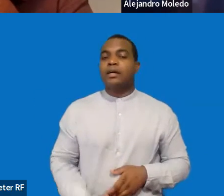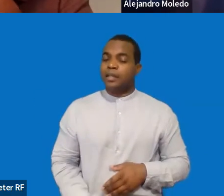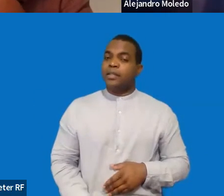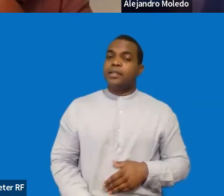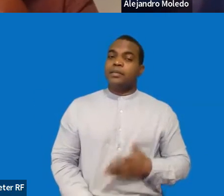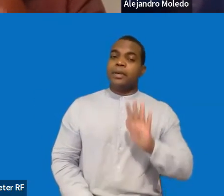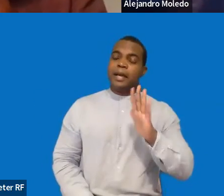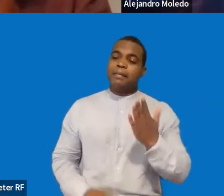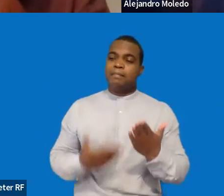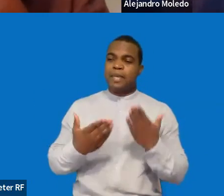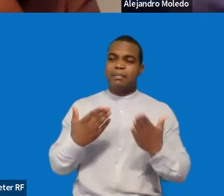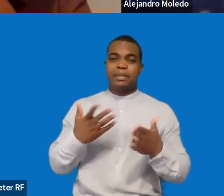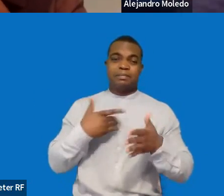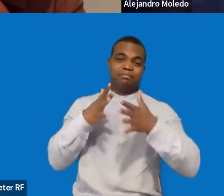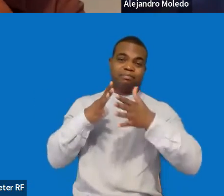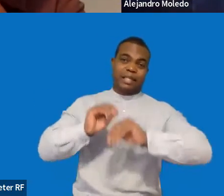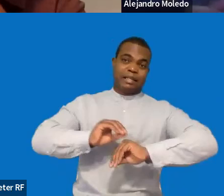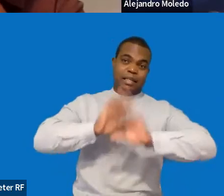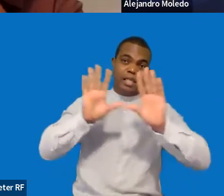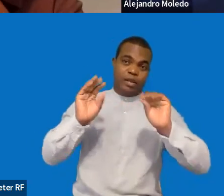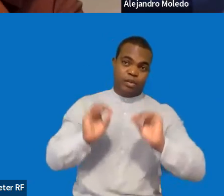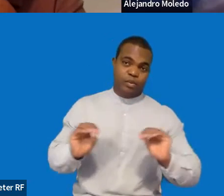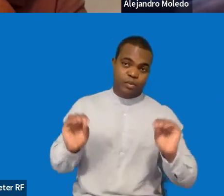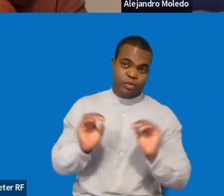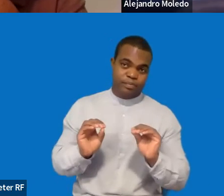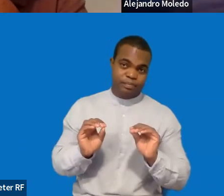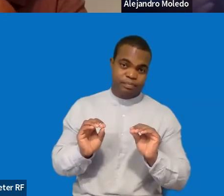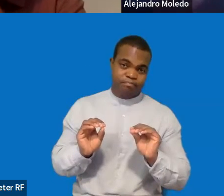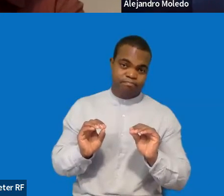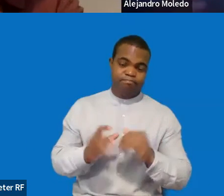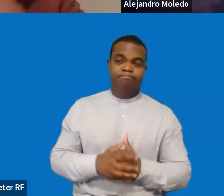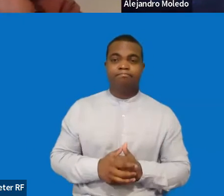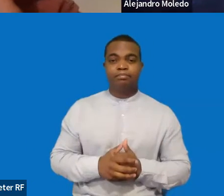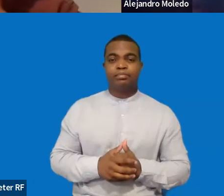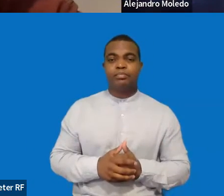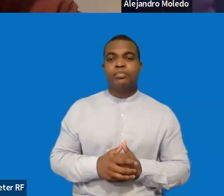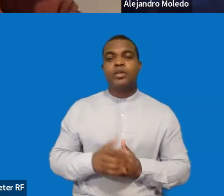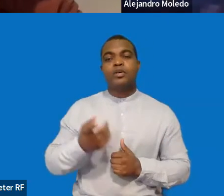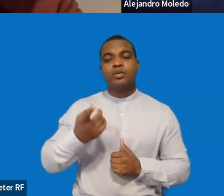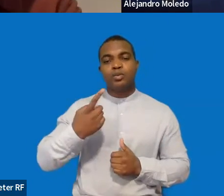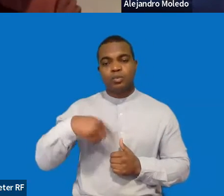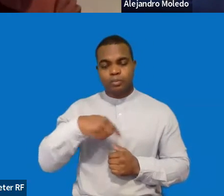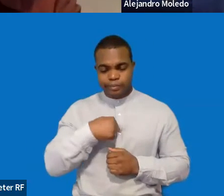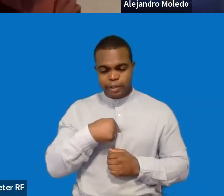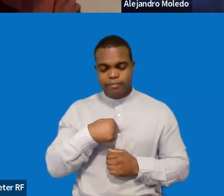is the fact that, for all the rights we achieved in other European regulations,